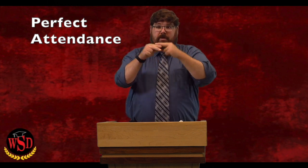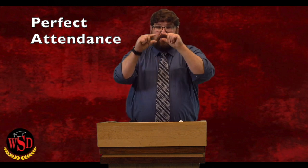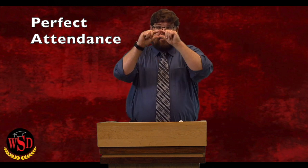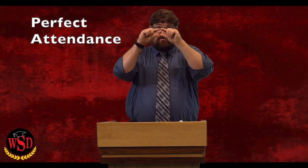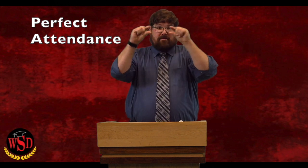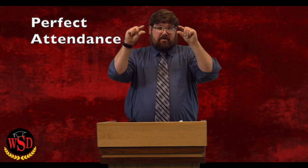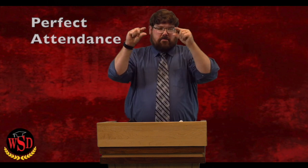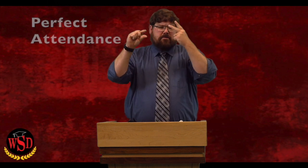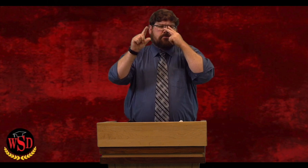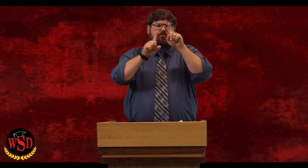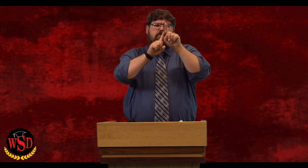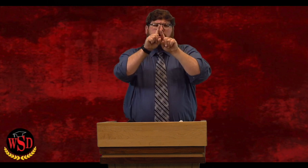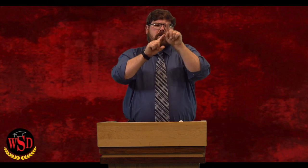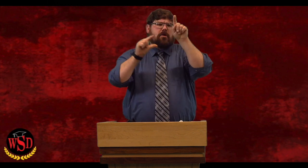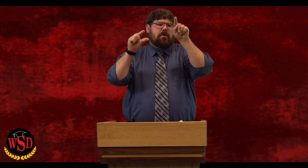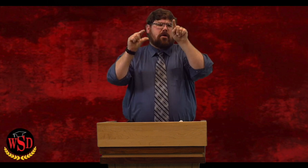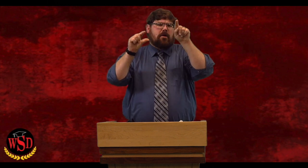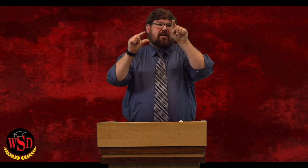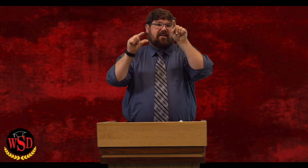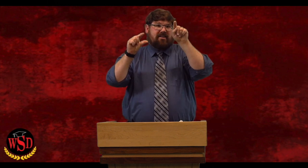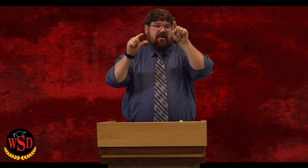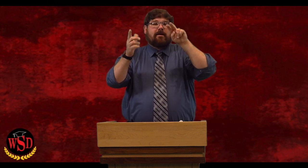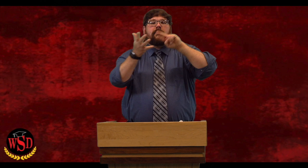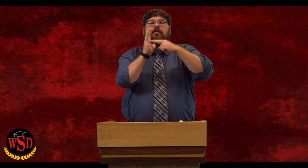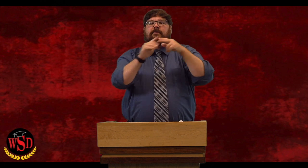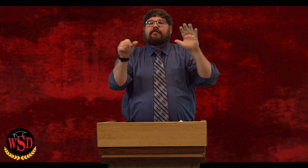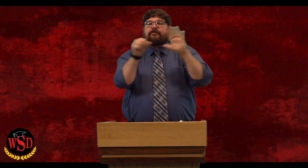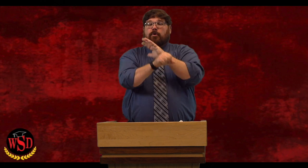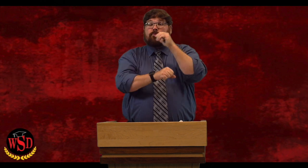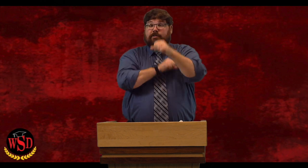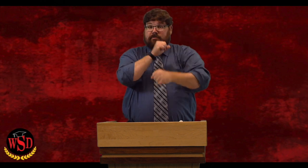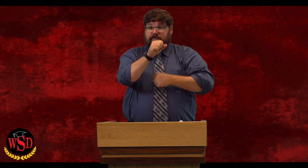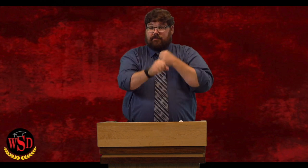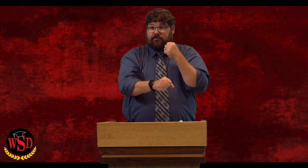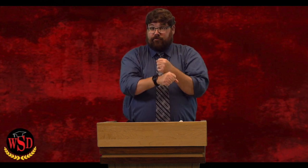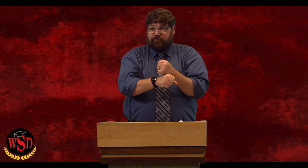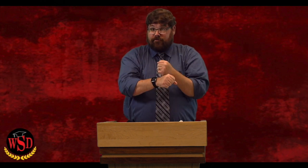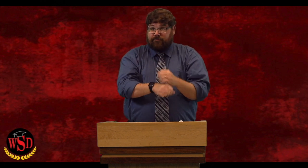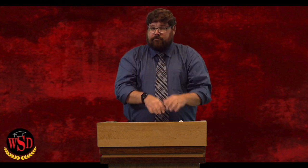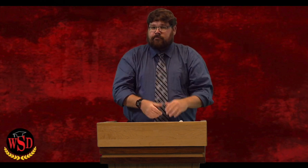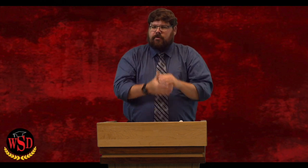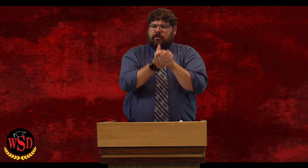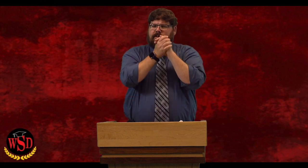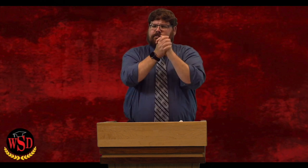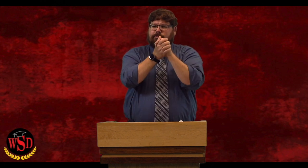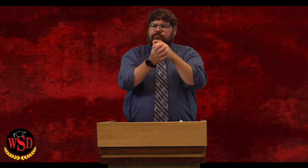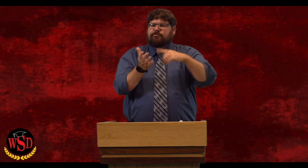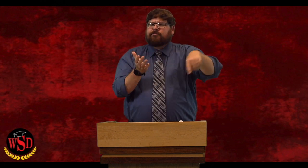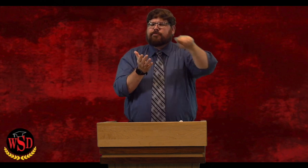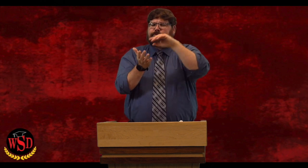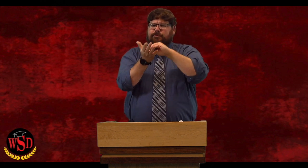The names denoted with an asterisk means the student maintained that for the entire year. Congratulations to all of the students!